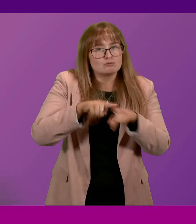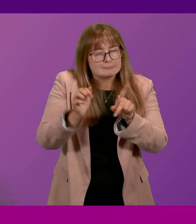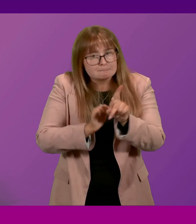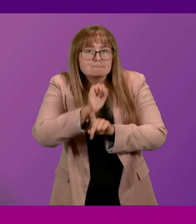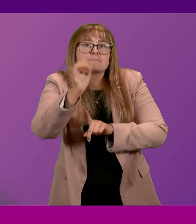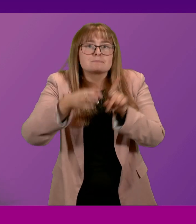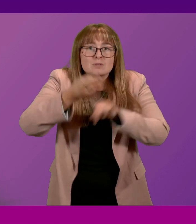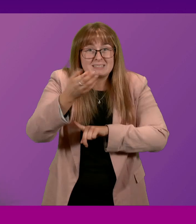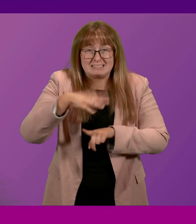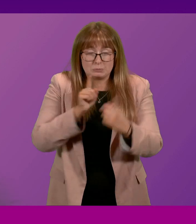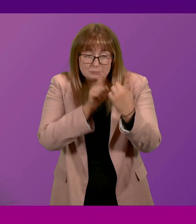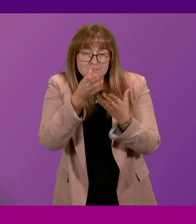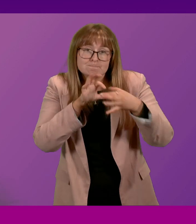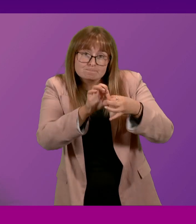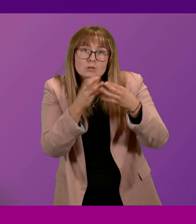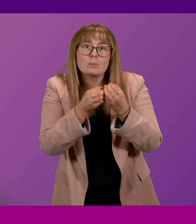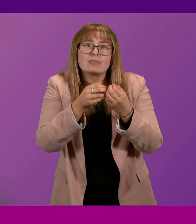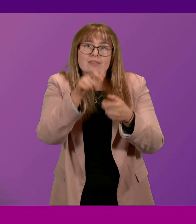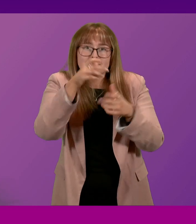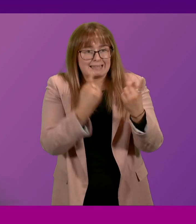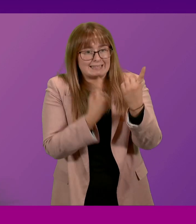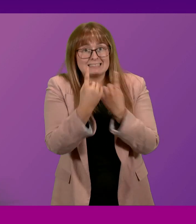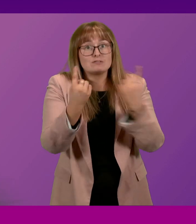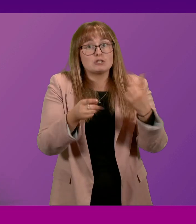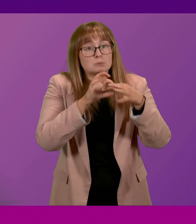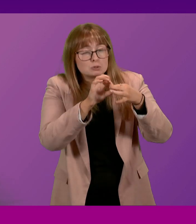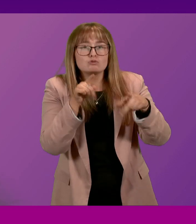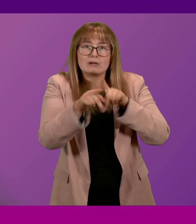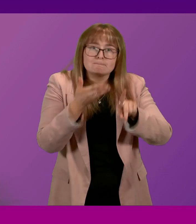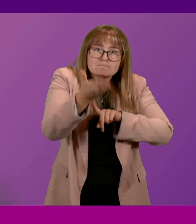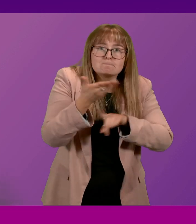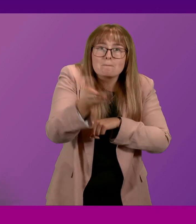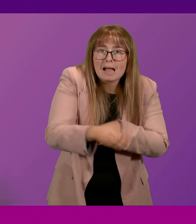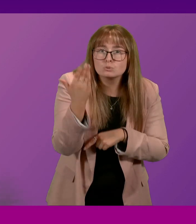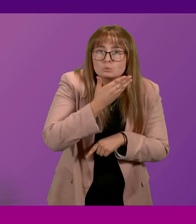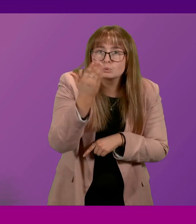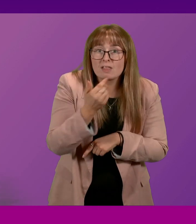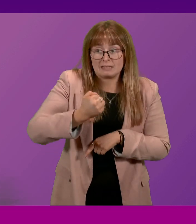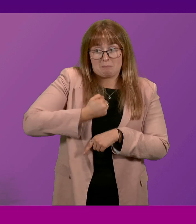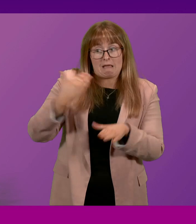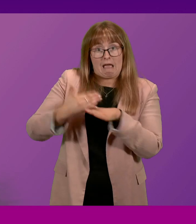pupils to rebuild their attendance at school. That is the set of actions of a Government that